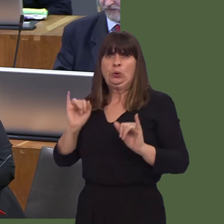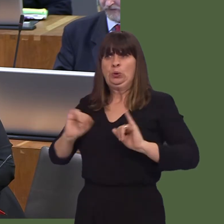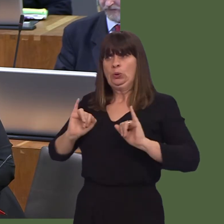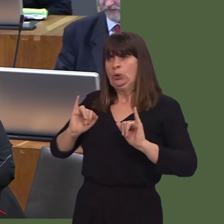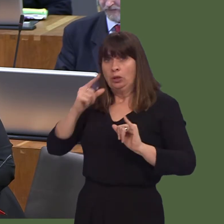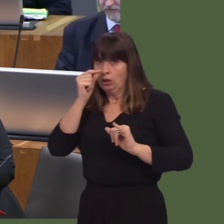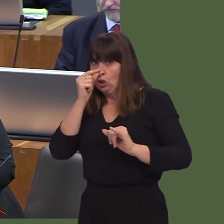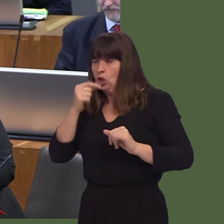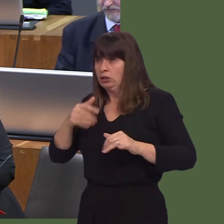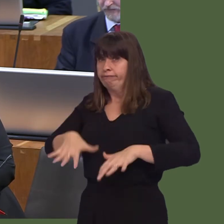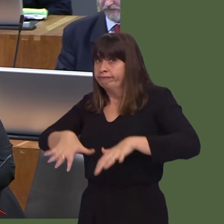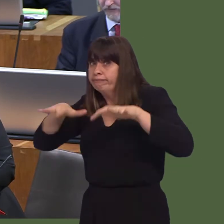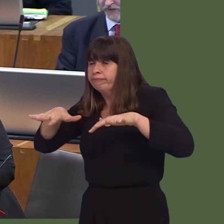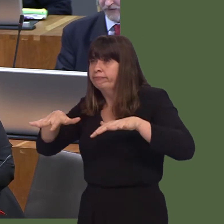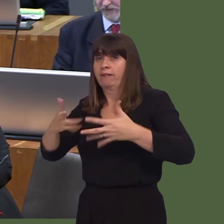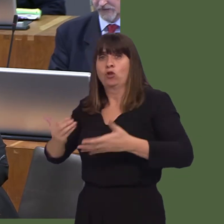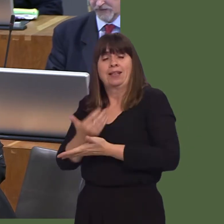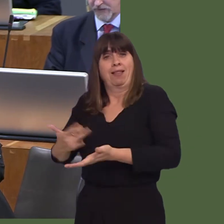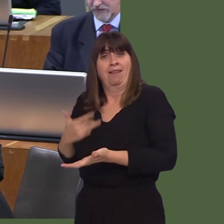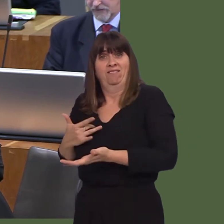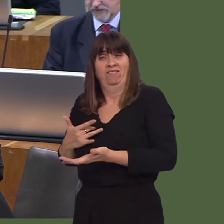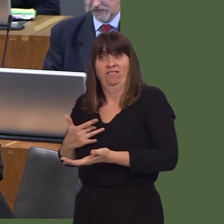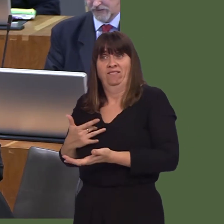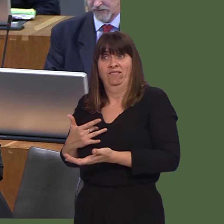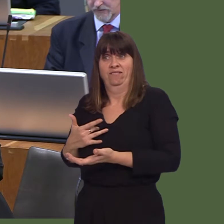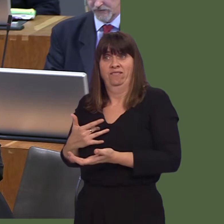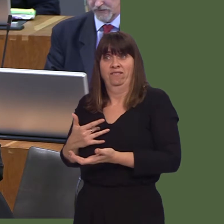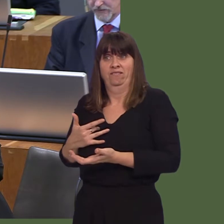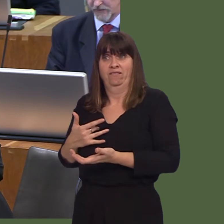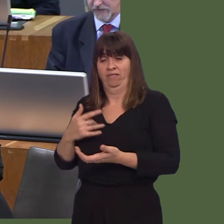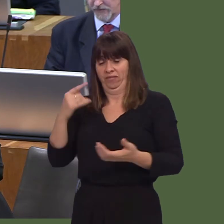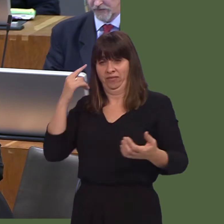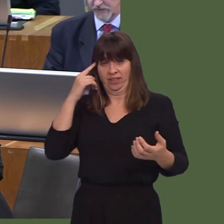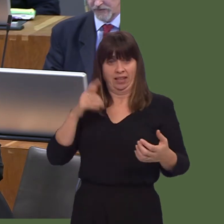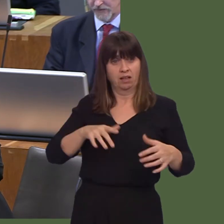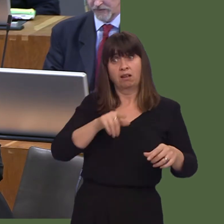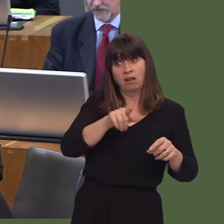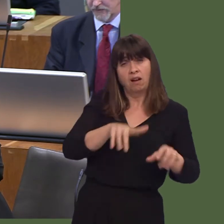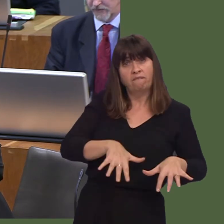Even if it were possible to design a cost-beneficial flood scheme for Gwydir, the primary beneficiaries